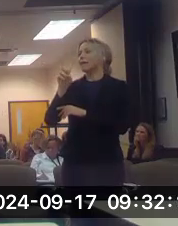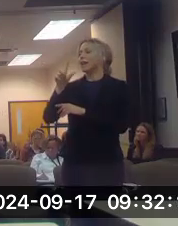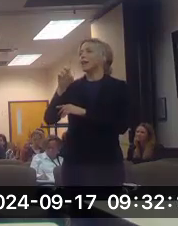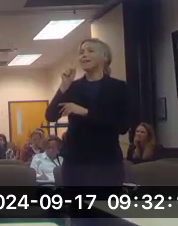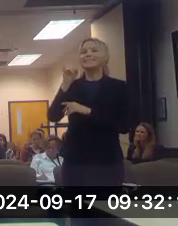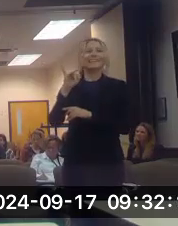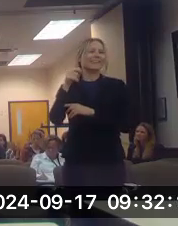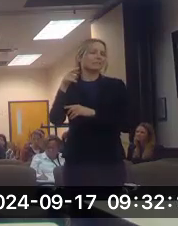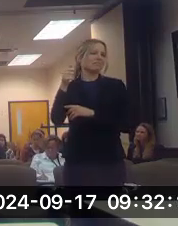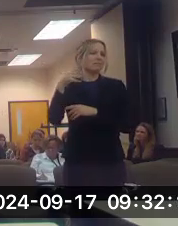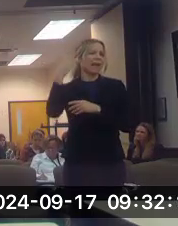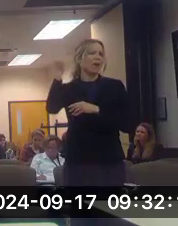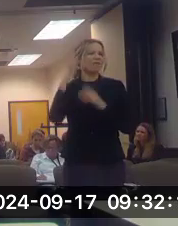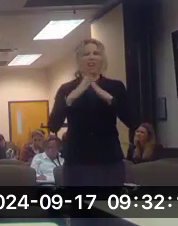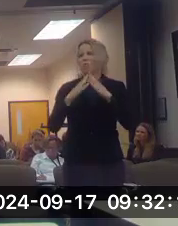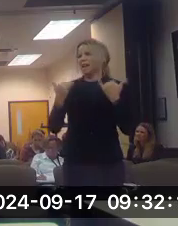Reginald Parson: so I'll be reading his remarks